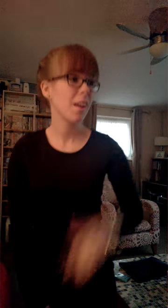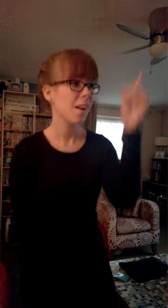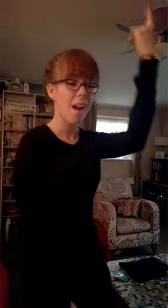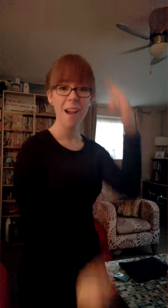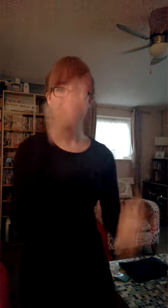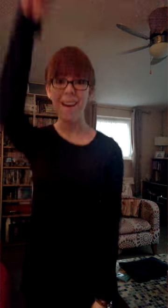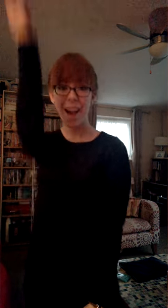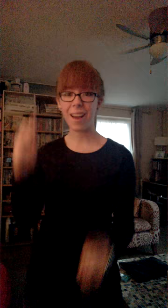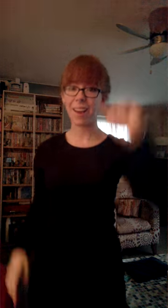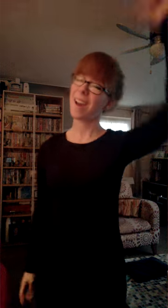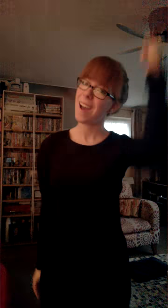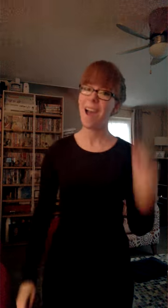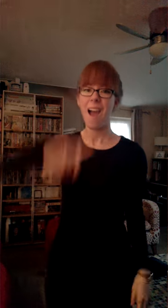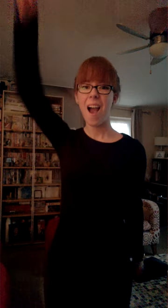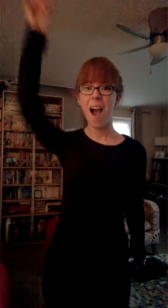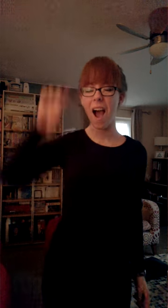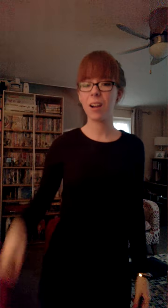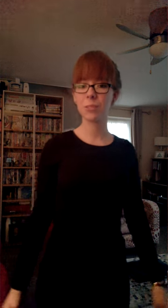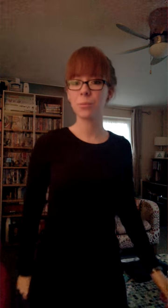Hey, hey, hey, oh!